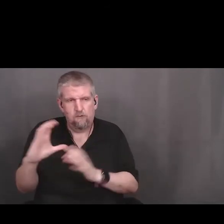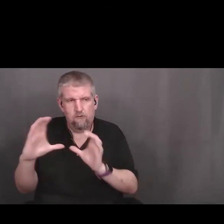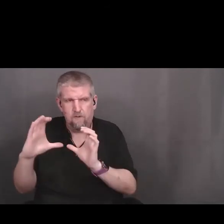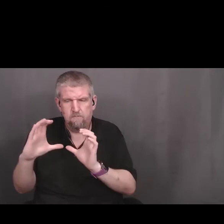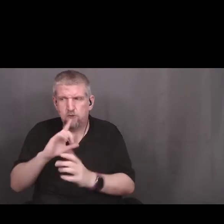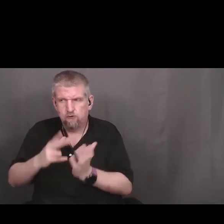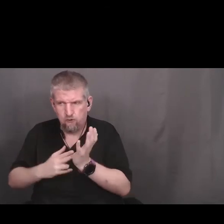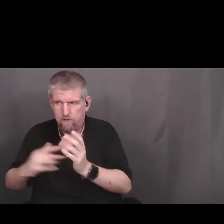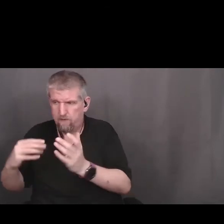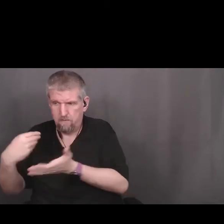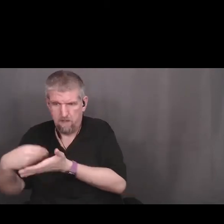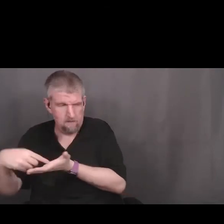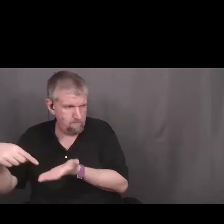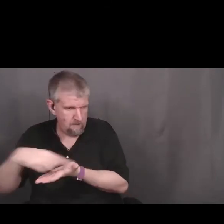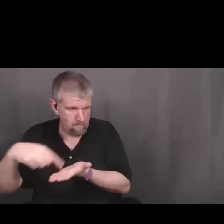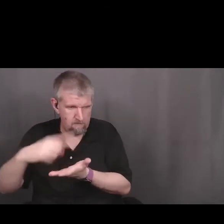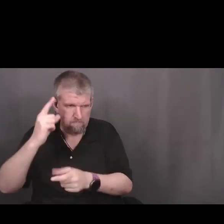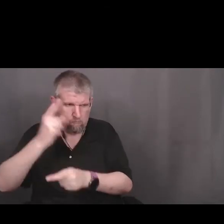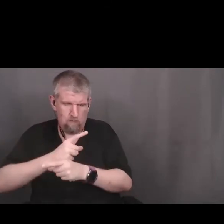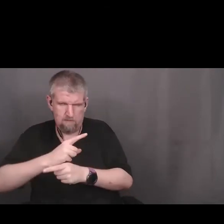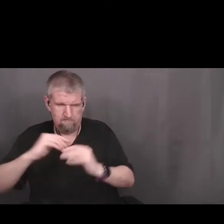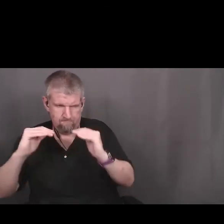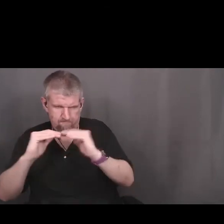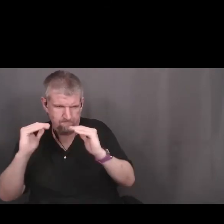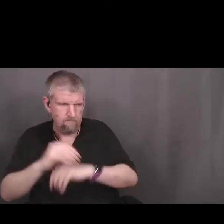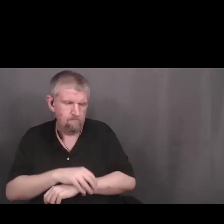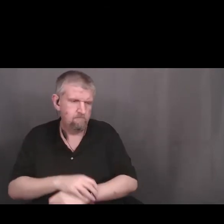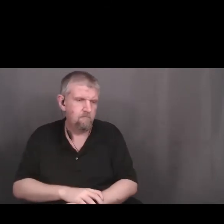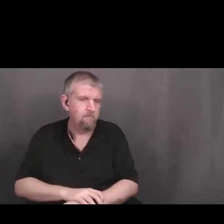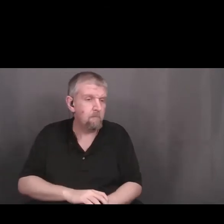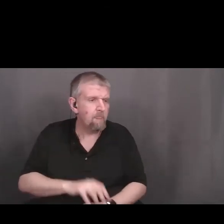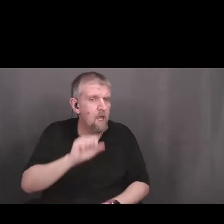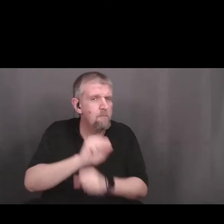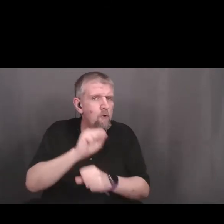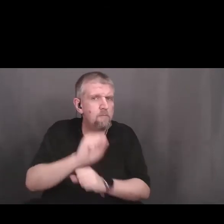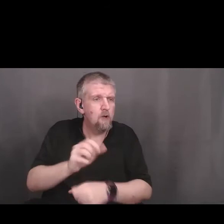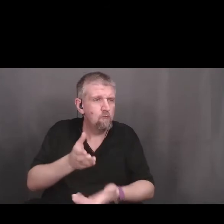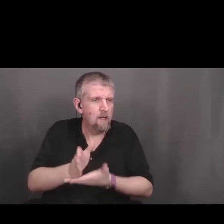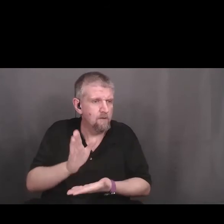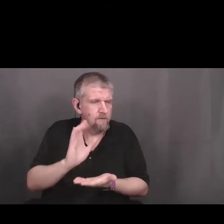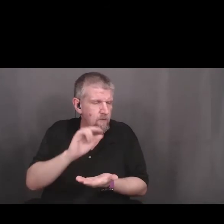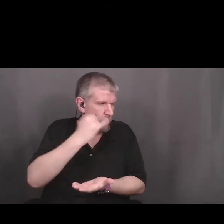We assist with employment rights. So, let's say you are interested in entering the workforce